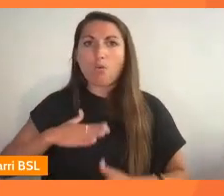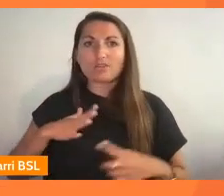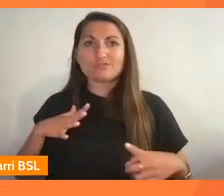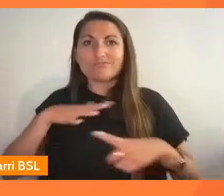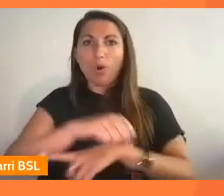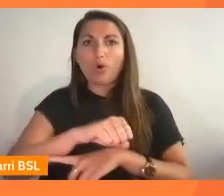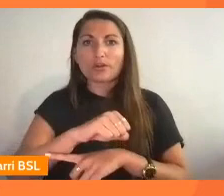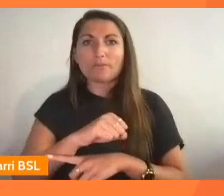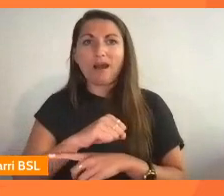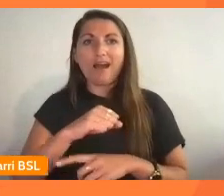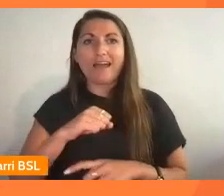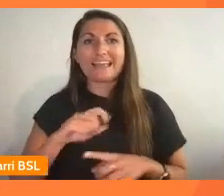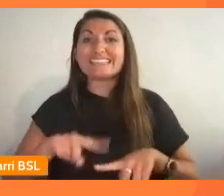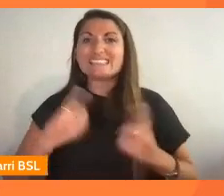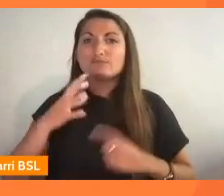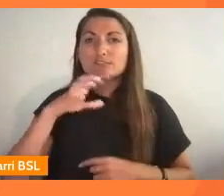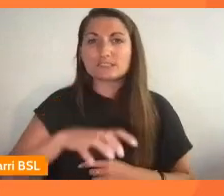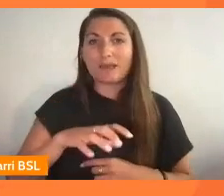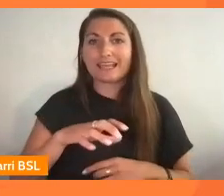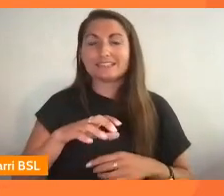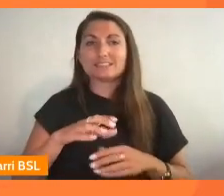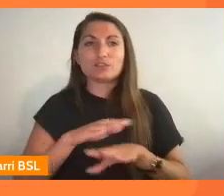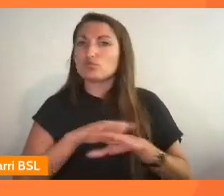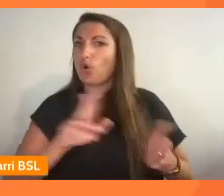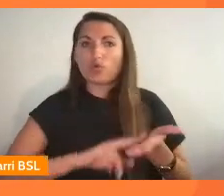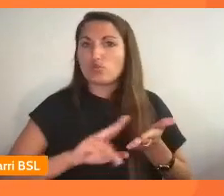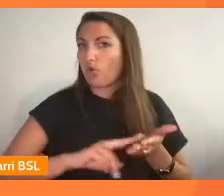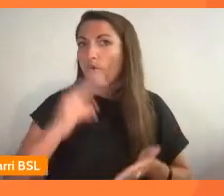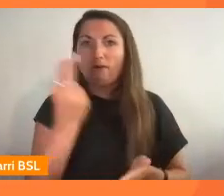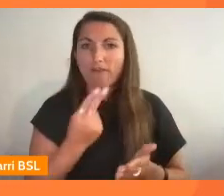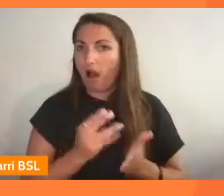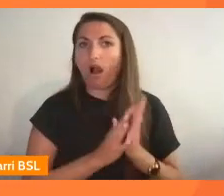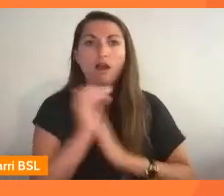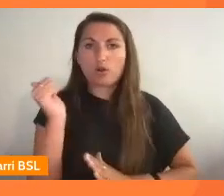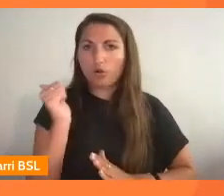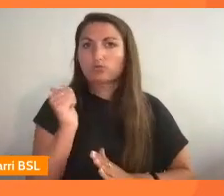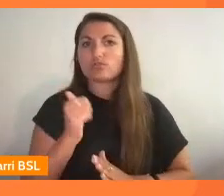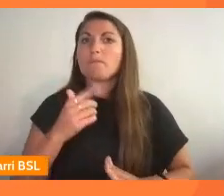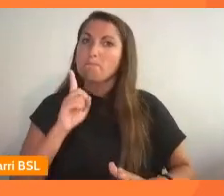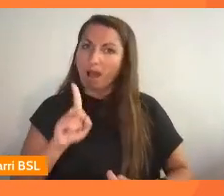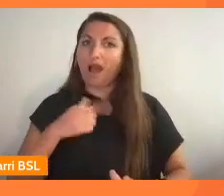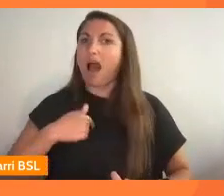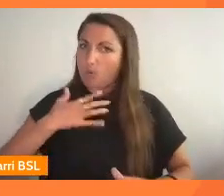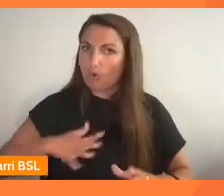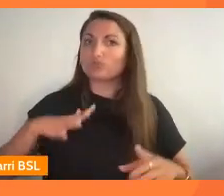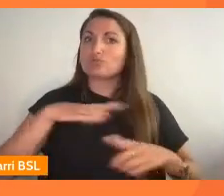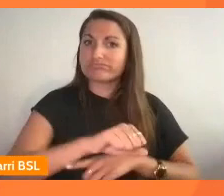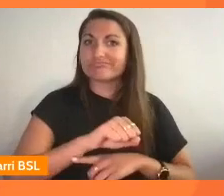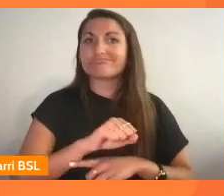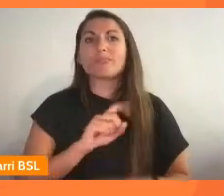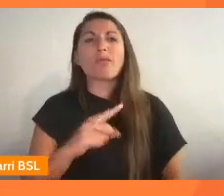doesn't normally find itself.' What were your processes? What was the weirdest thing you ended up having, finding yourself